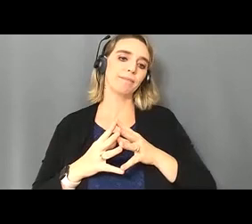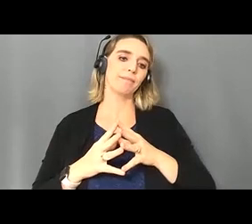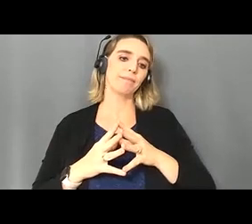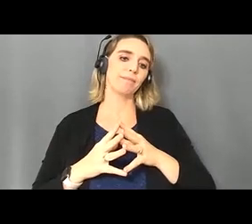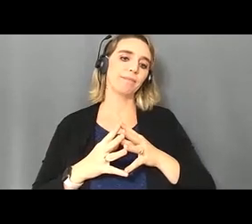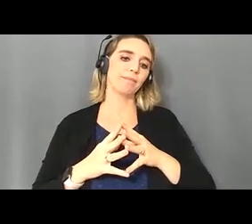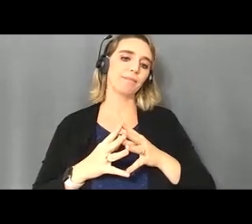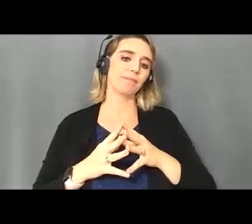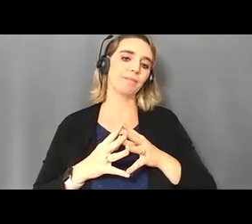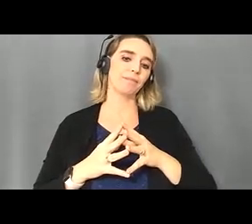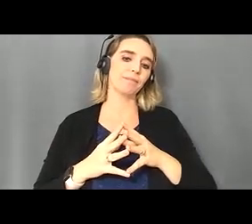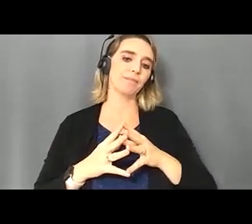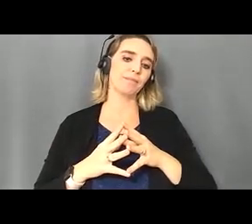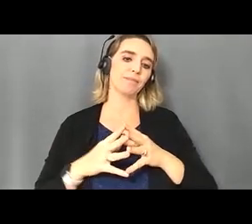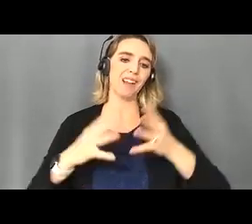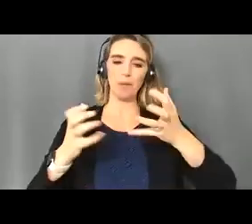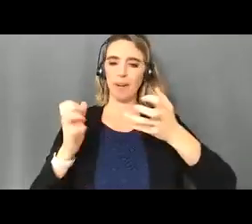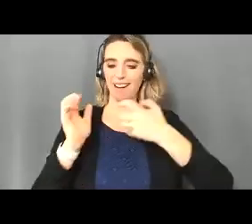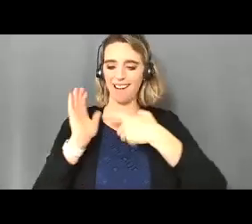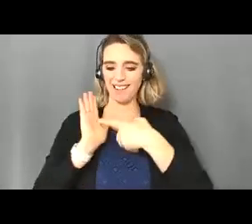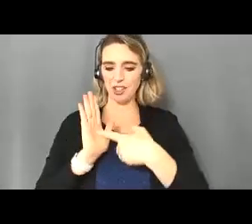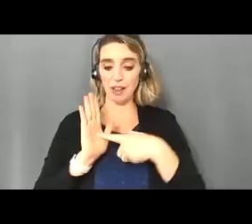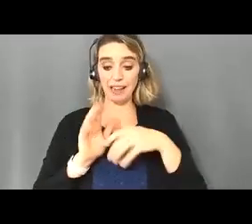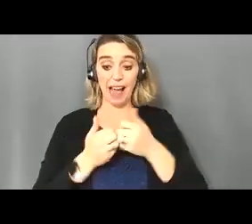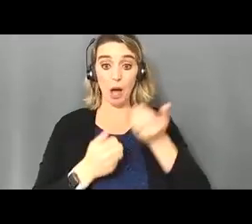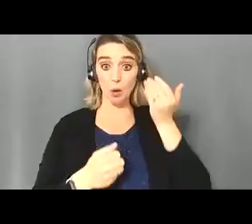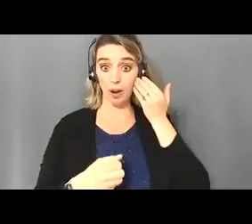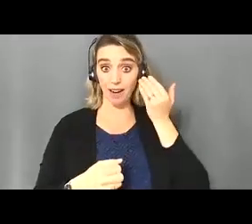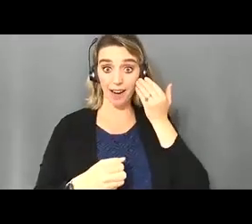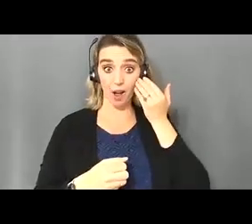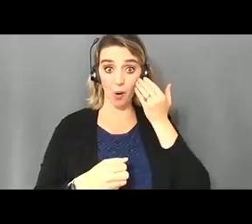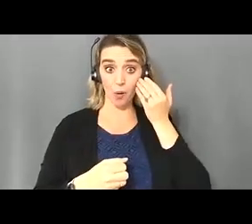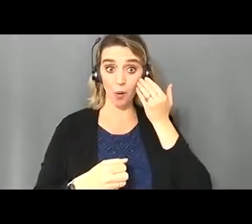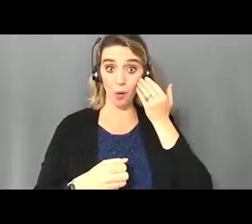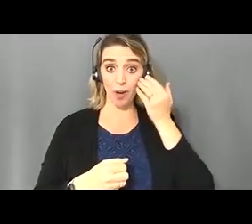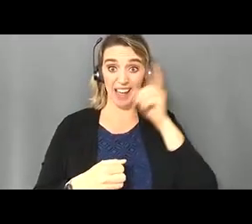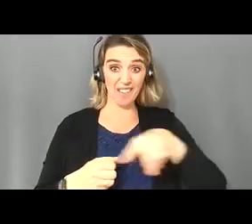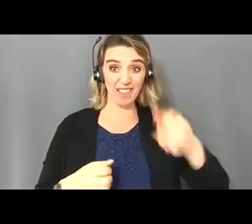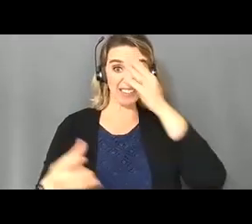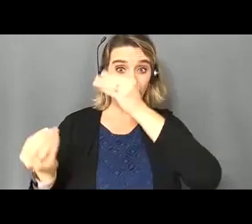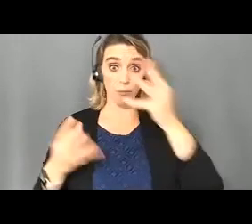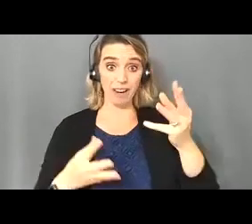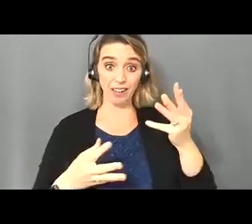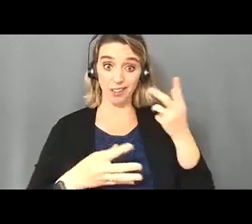by sharing some pearls on how do I know if the healthcare information that's in front of me is credible?